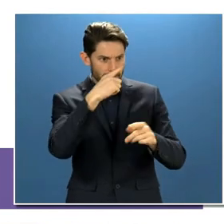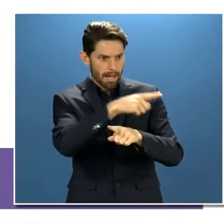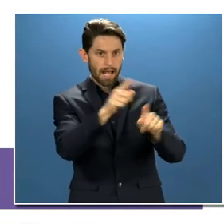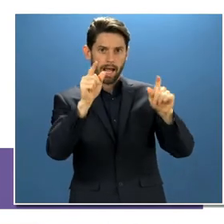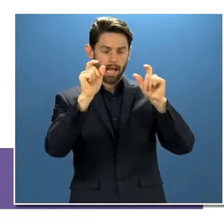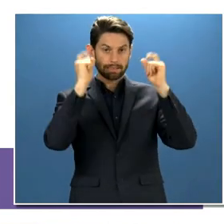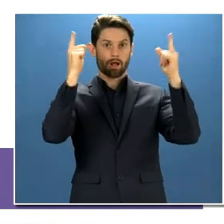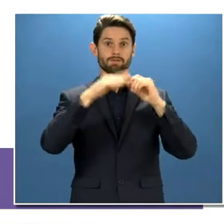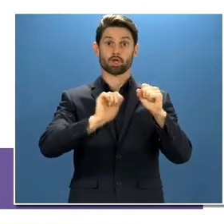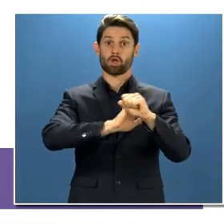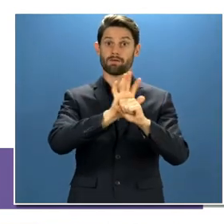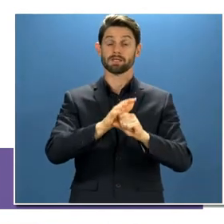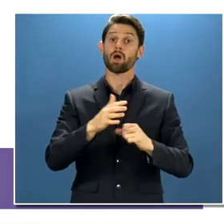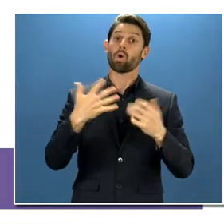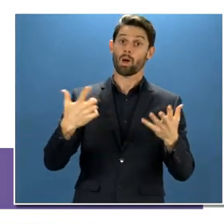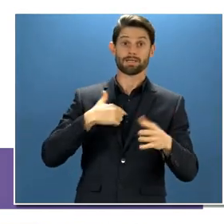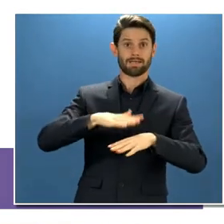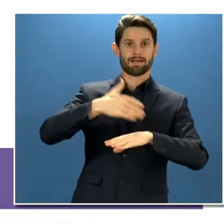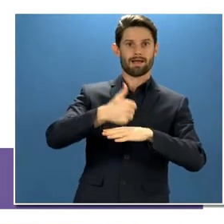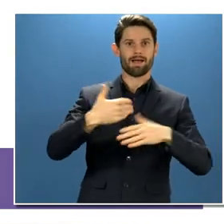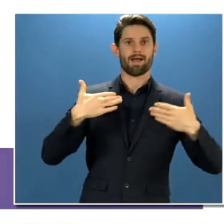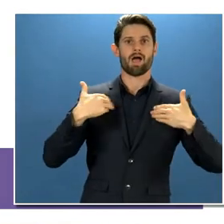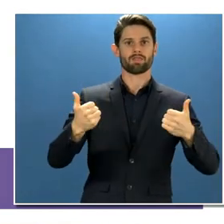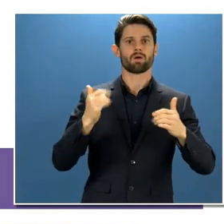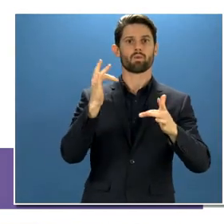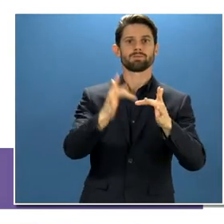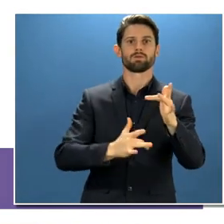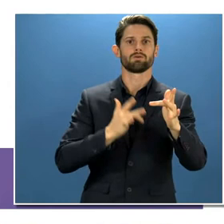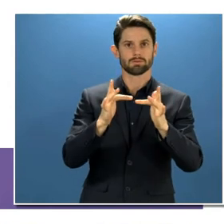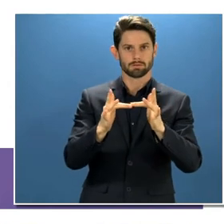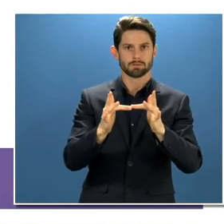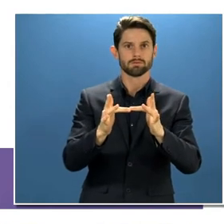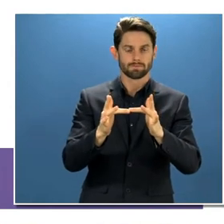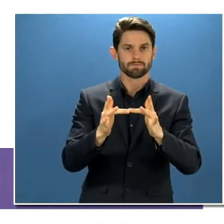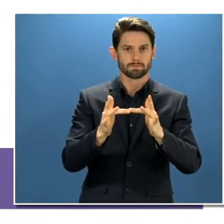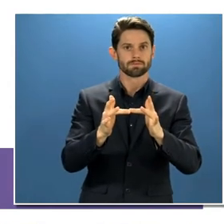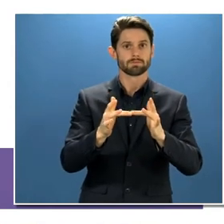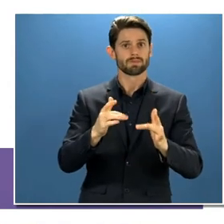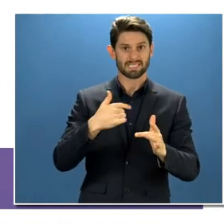Well, we did the health website and we did like the photo shoot,